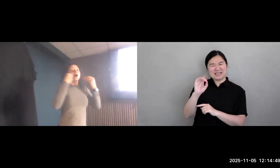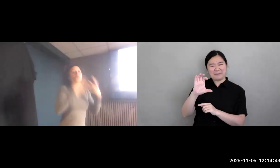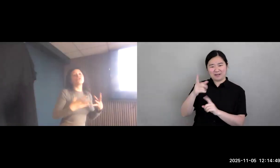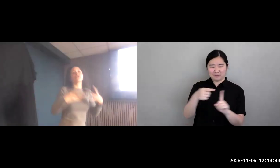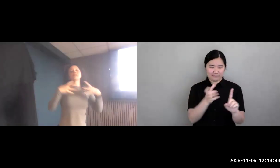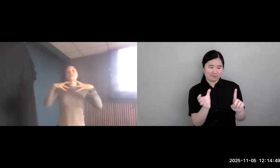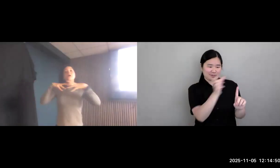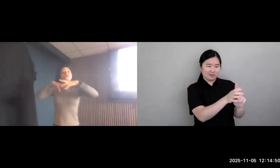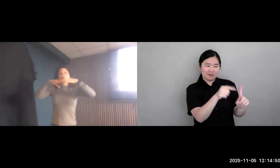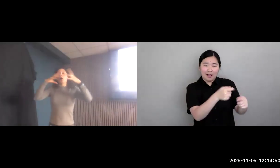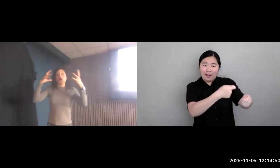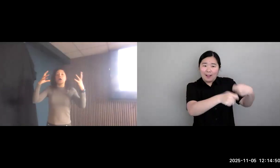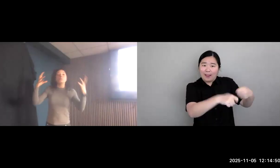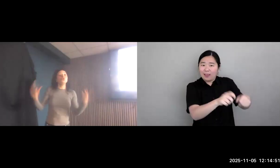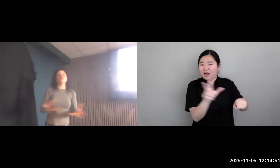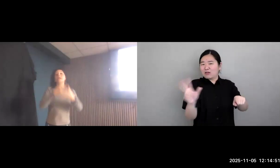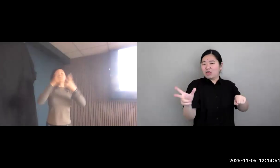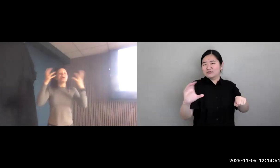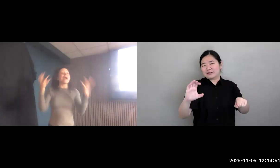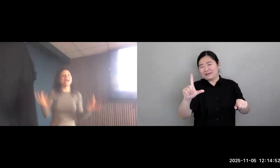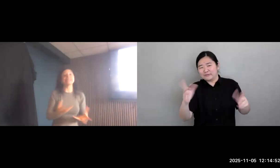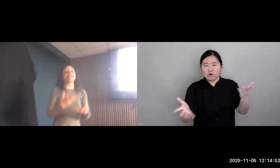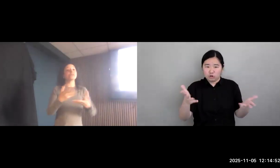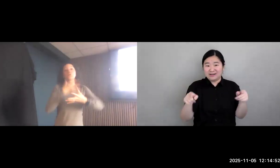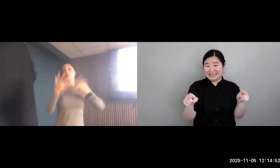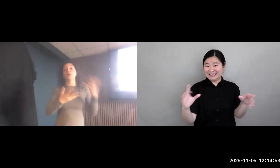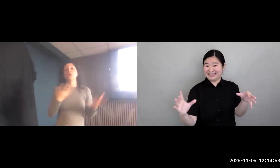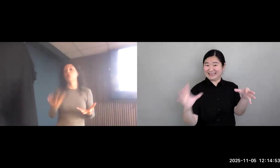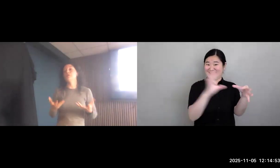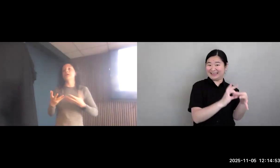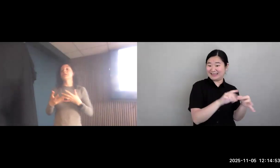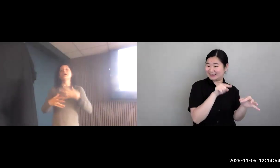a referent's movement, handling, so the way we use it